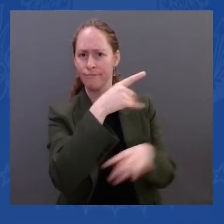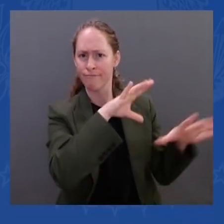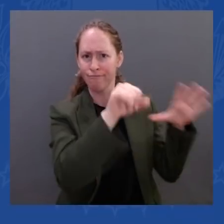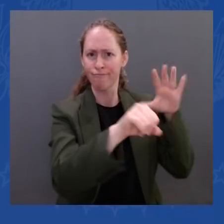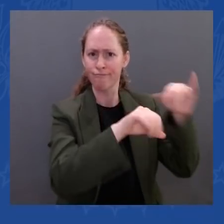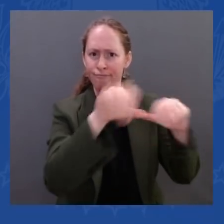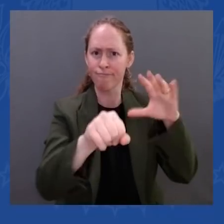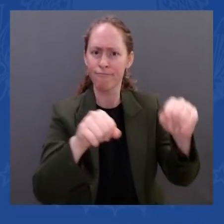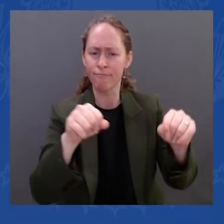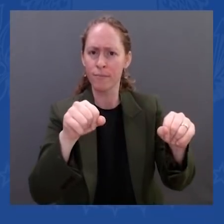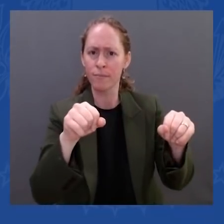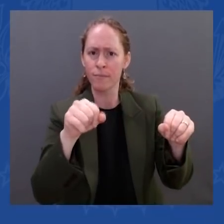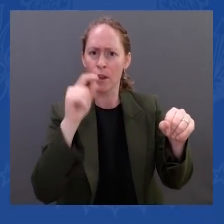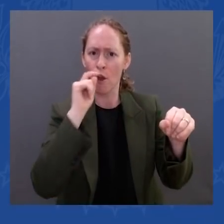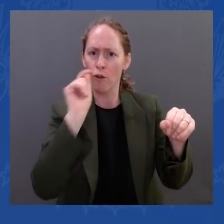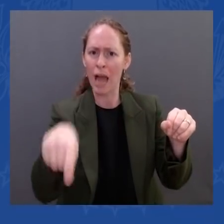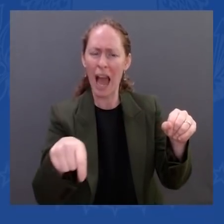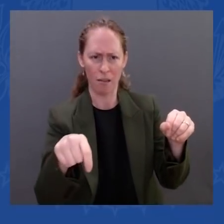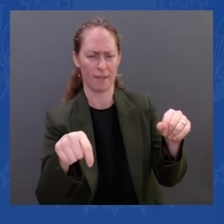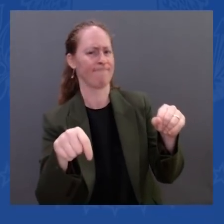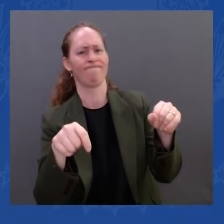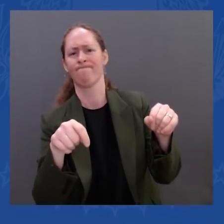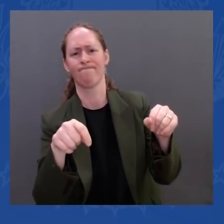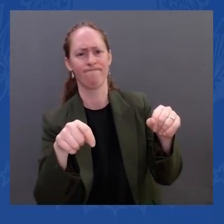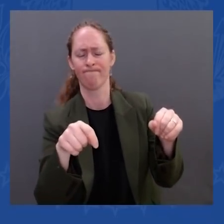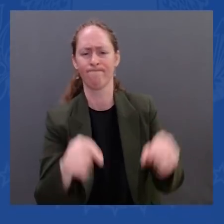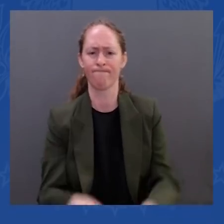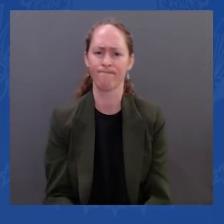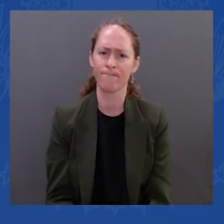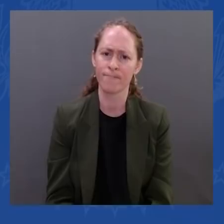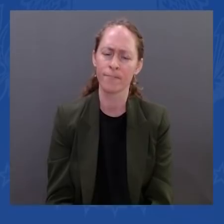based on the rule of law,